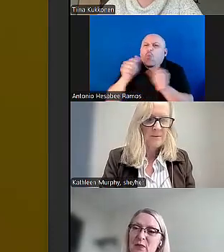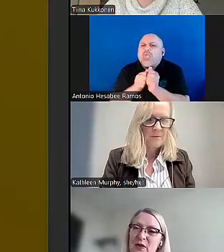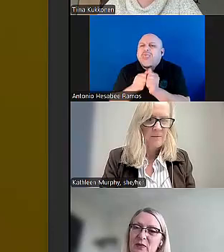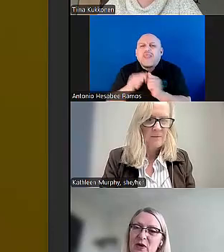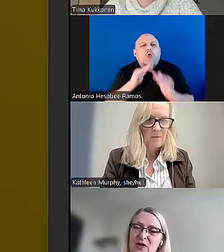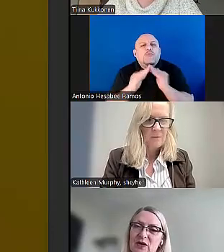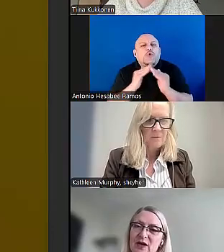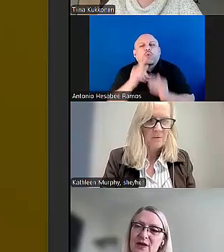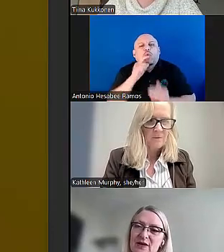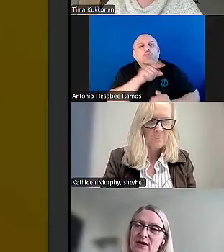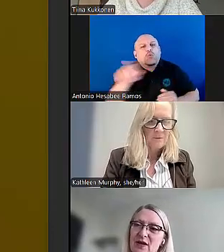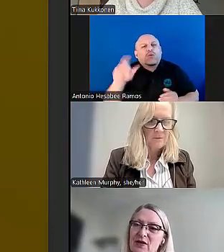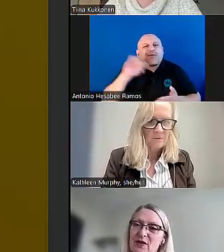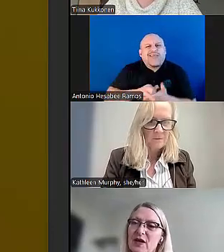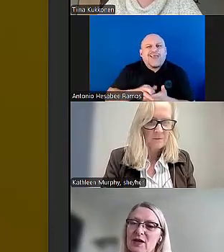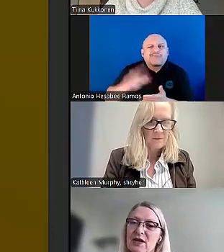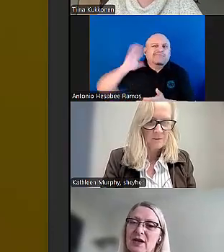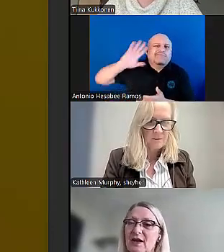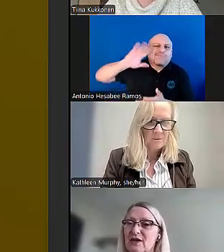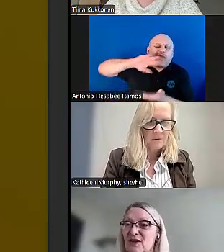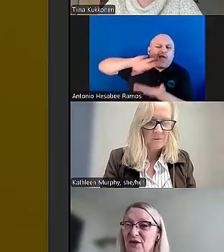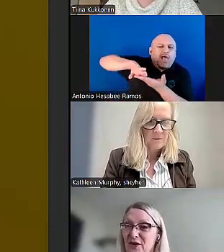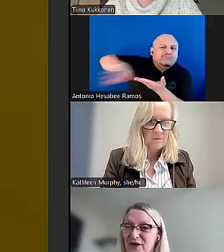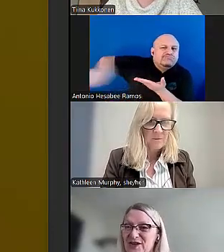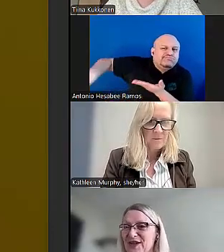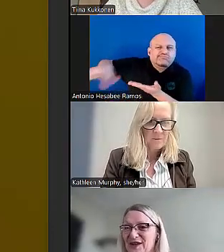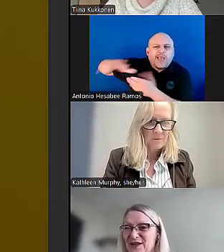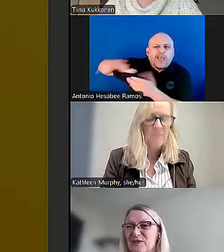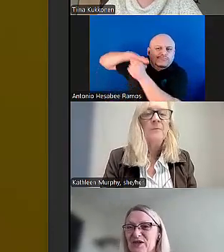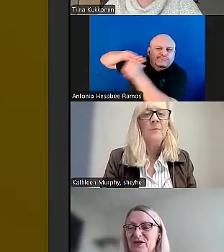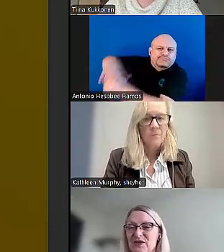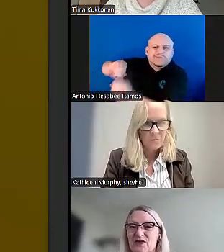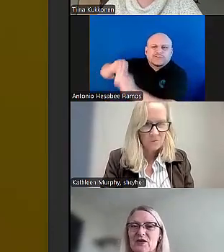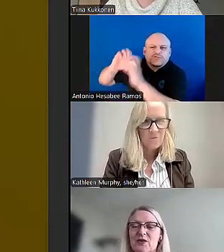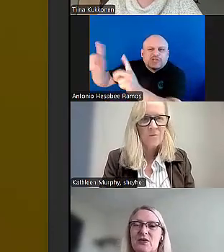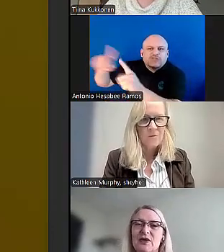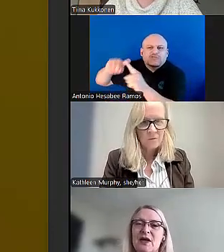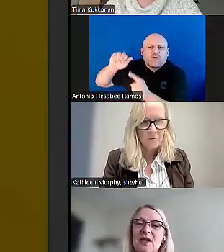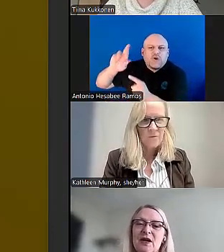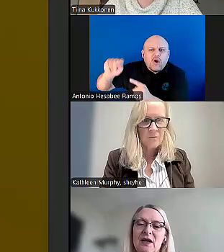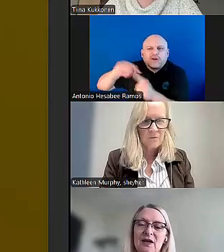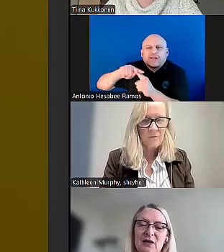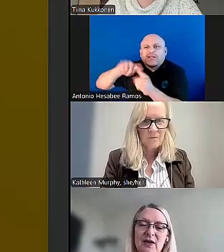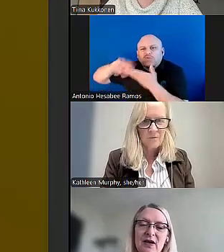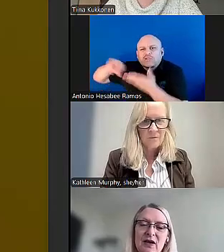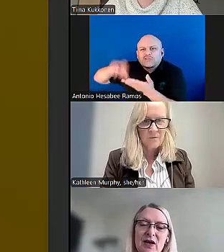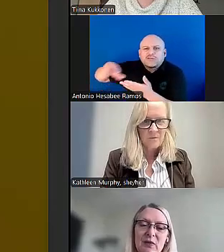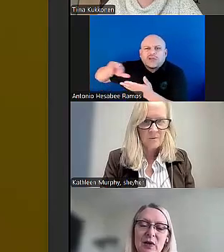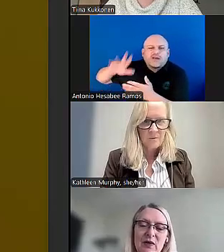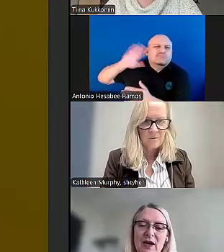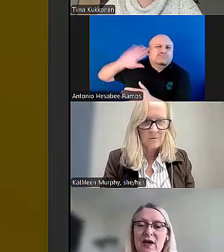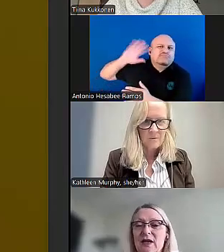have been marginalized in education and in art and in research. So, I think a lot about that,